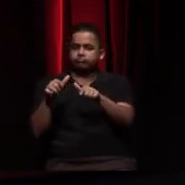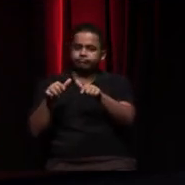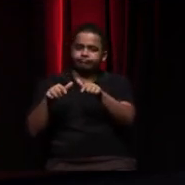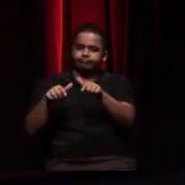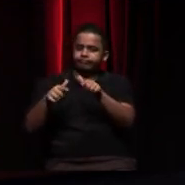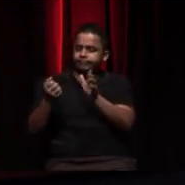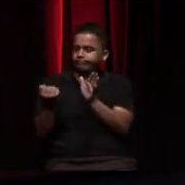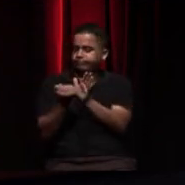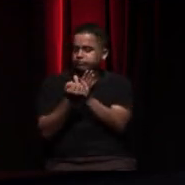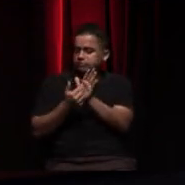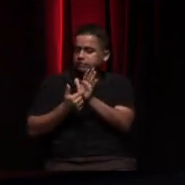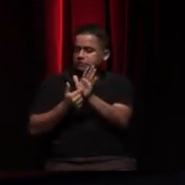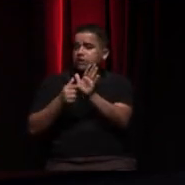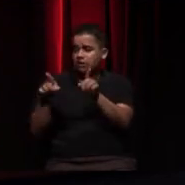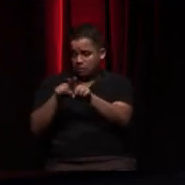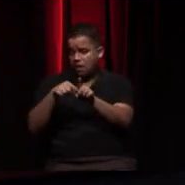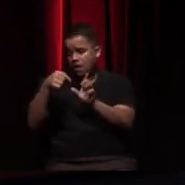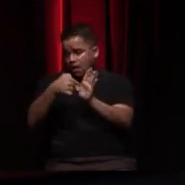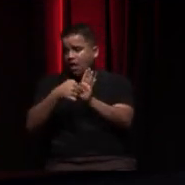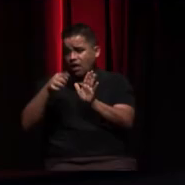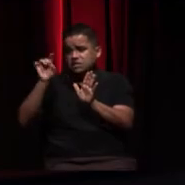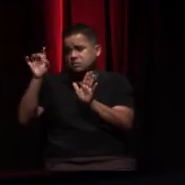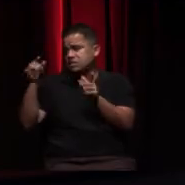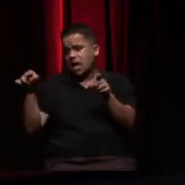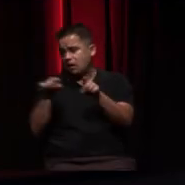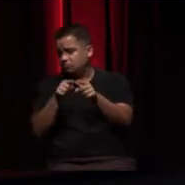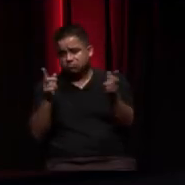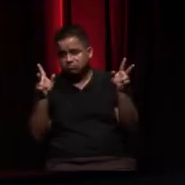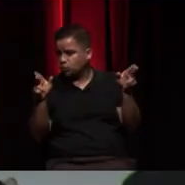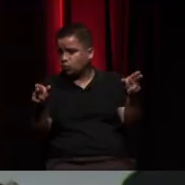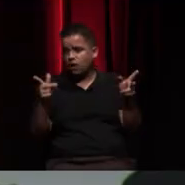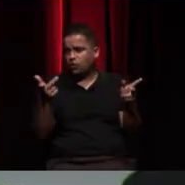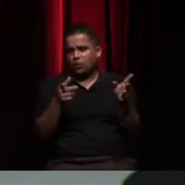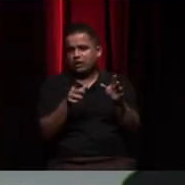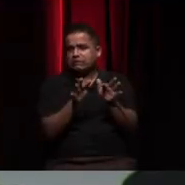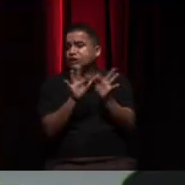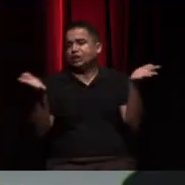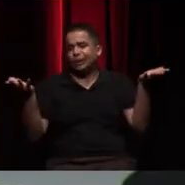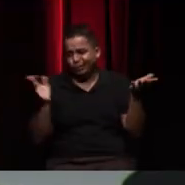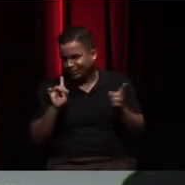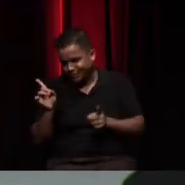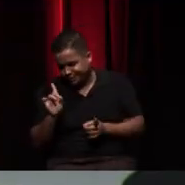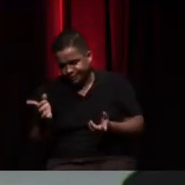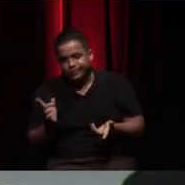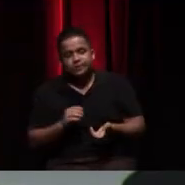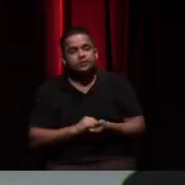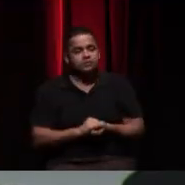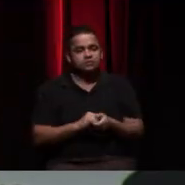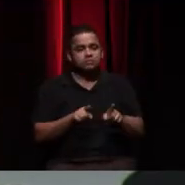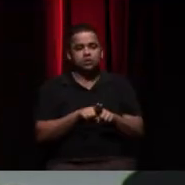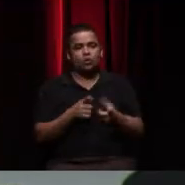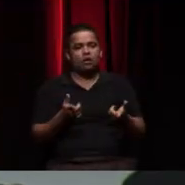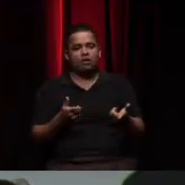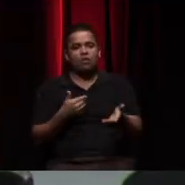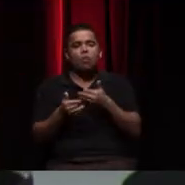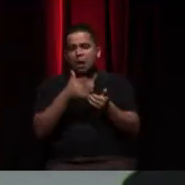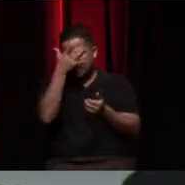Both are special. It’s not that simple. It’s not that anyone can do it.